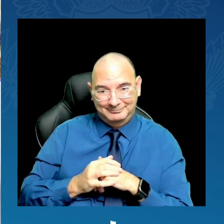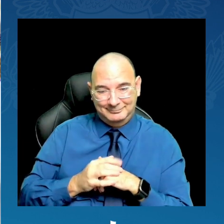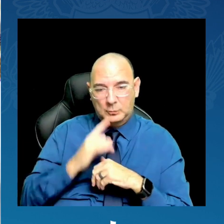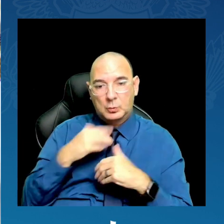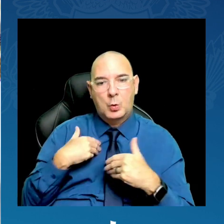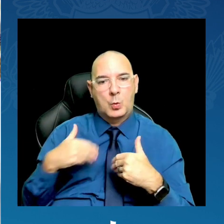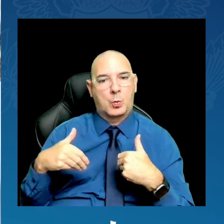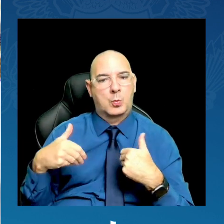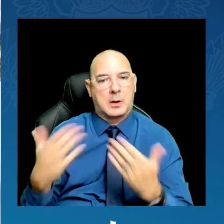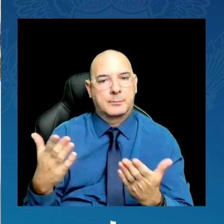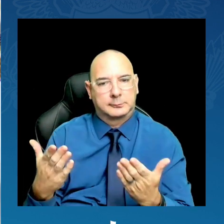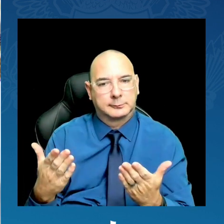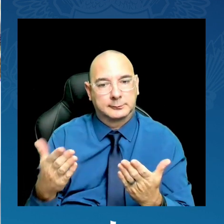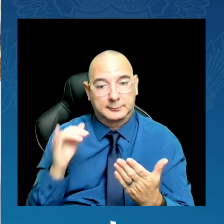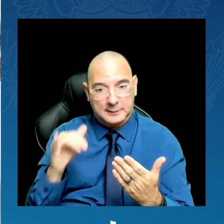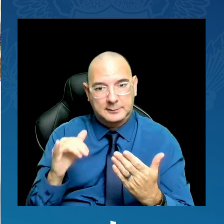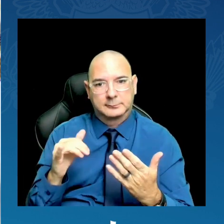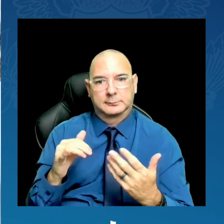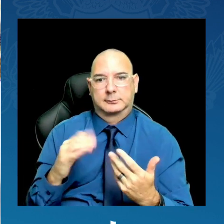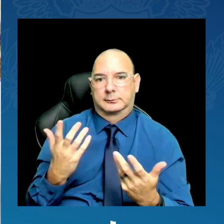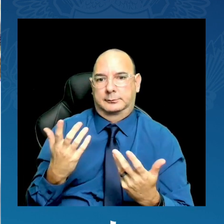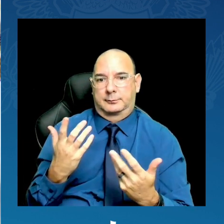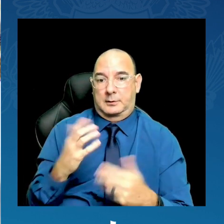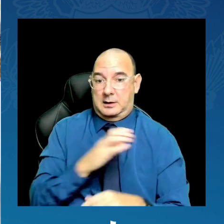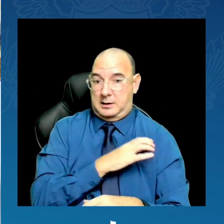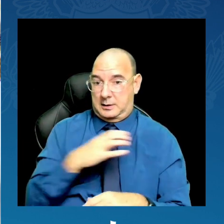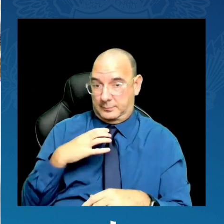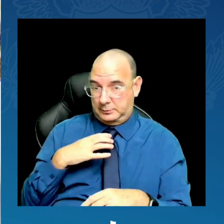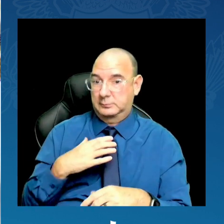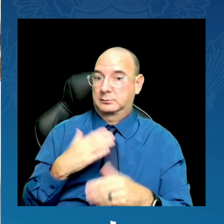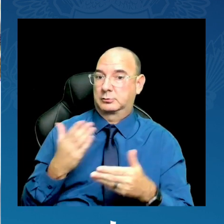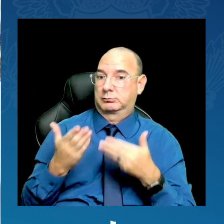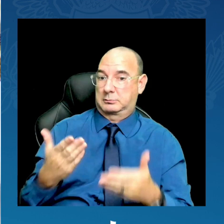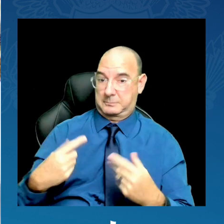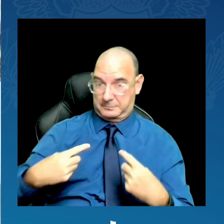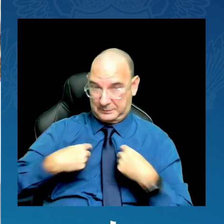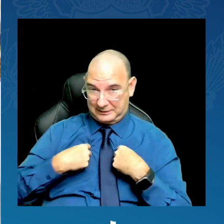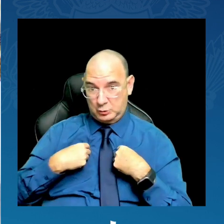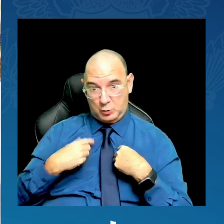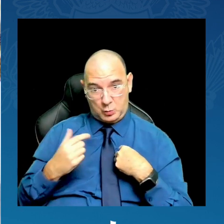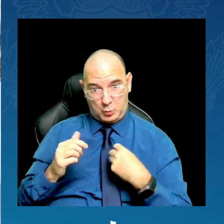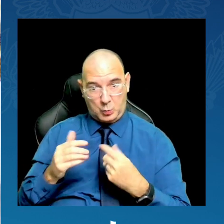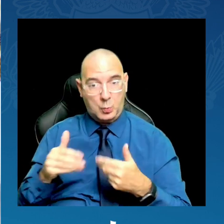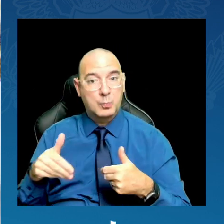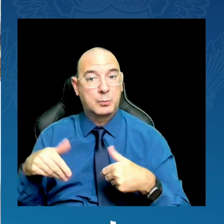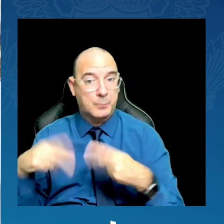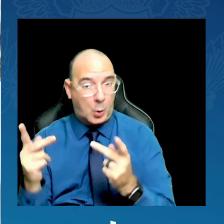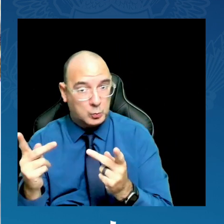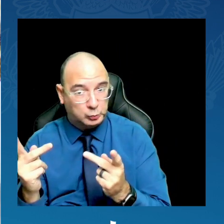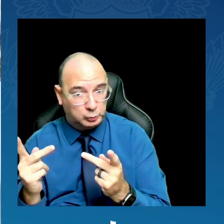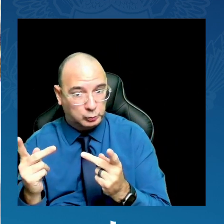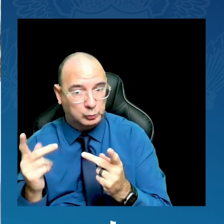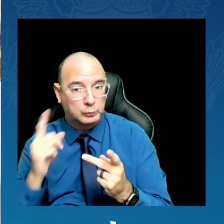provide me with a proposal for the authorization and supervision of commercial novel